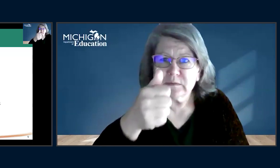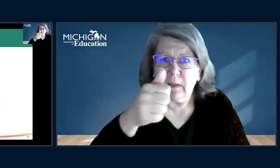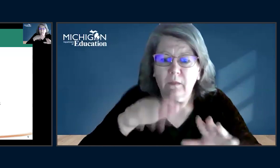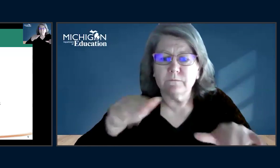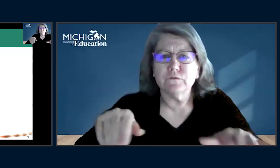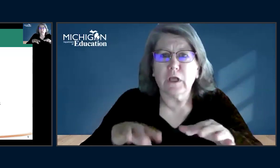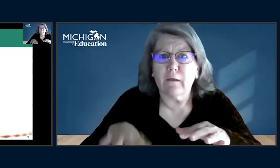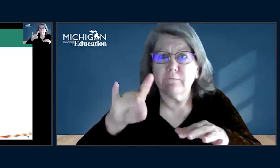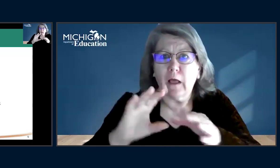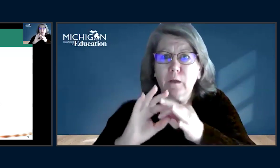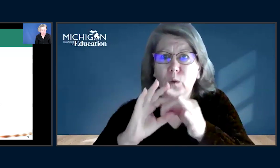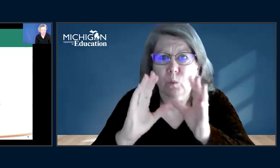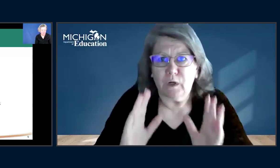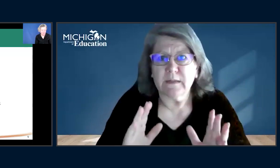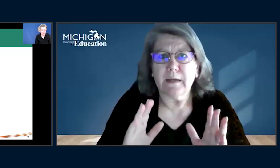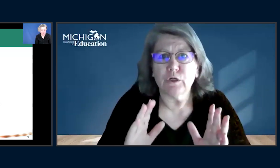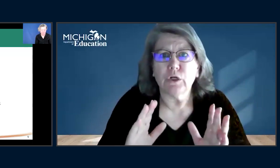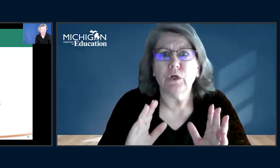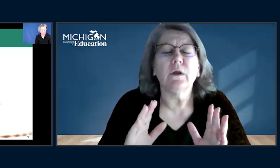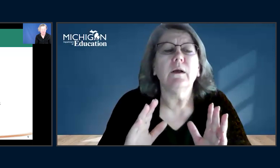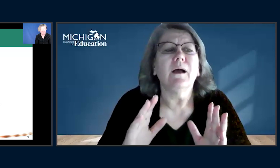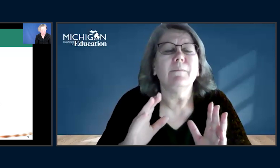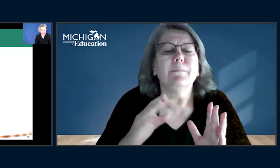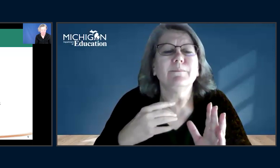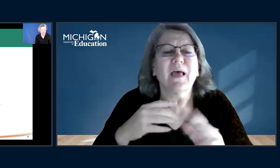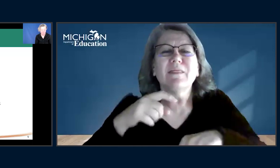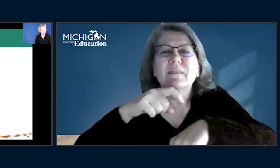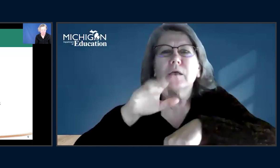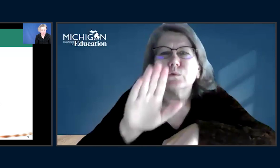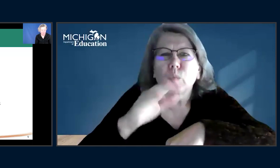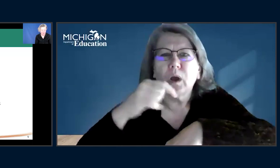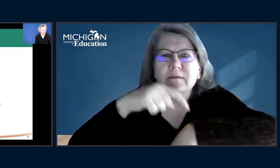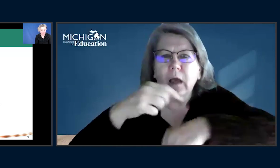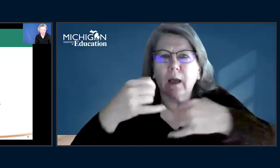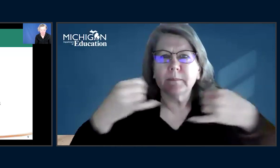is in the district. Now, suppose you yourself, if your child, you find out, from the child coordinator